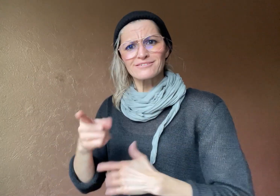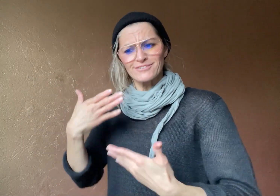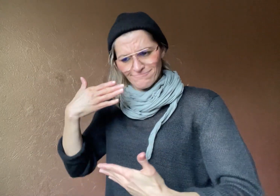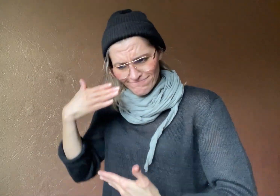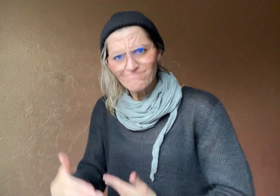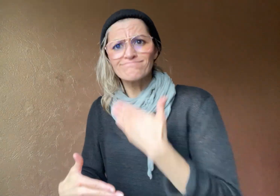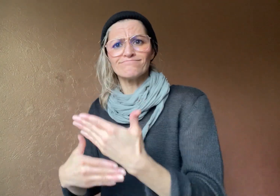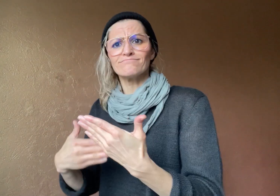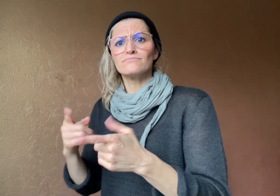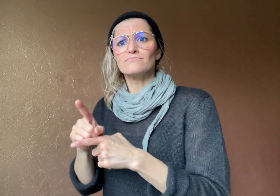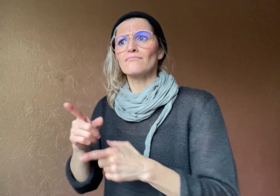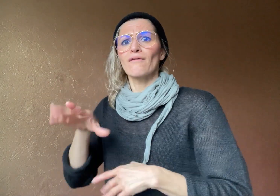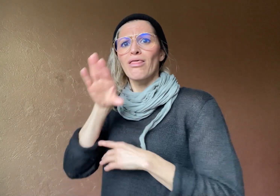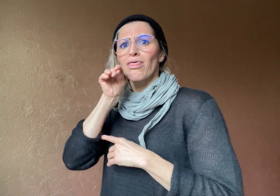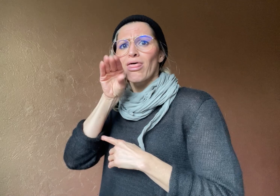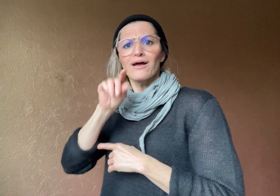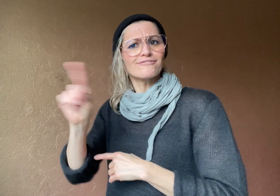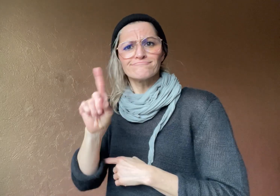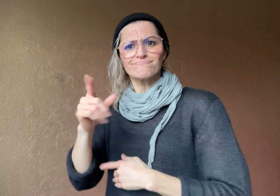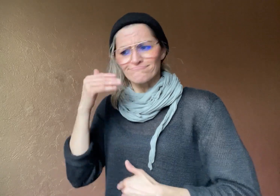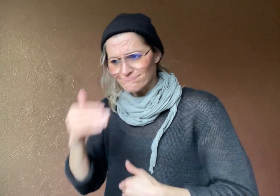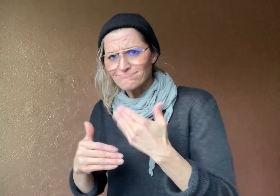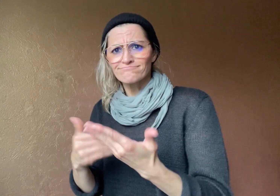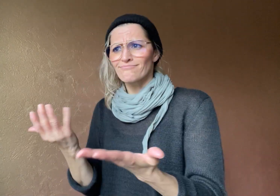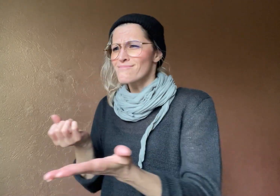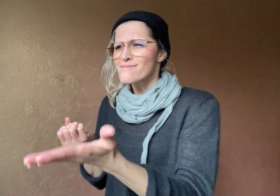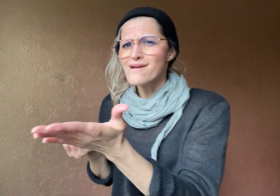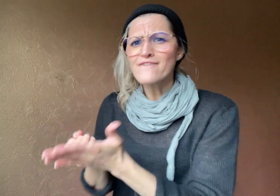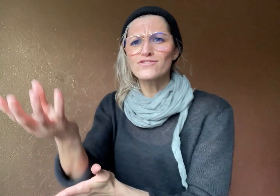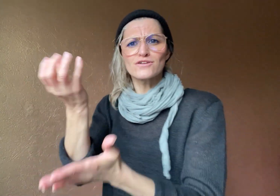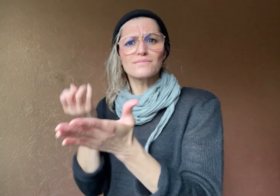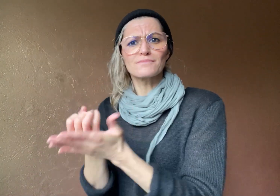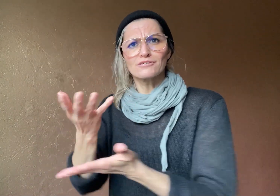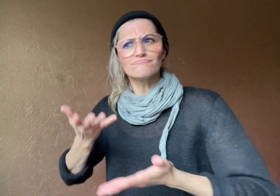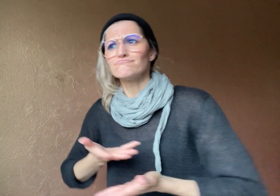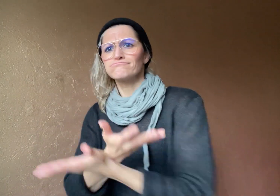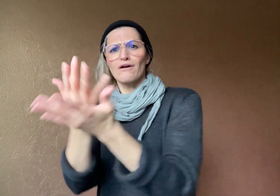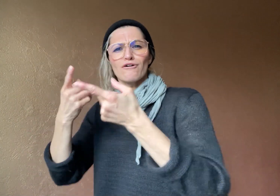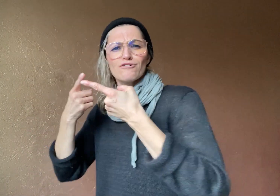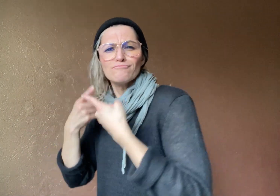information to its diverse citizens.